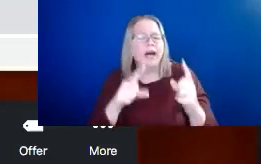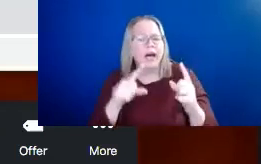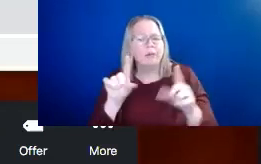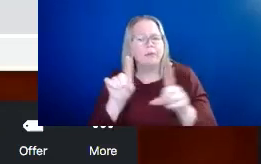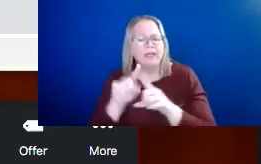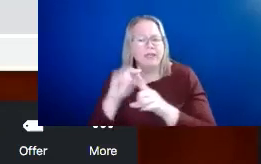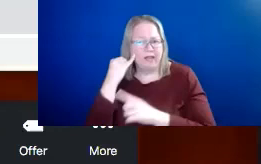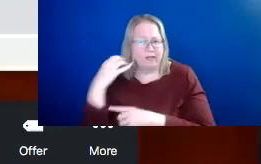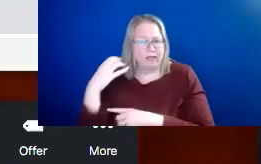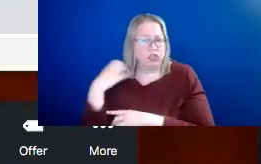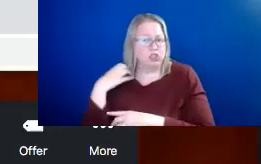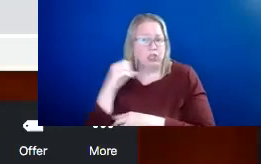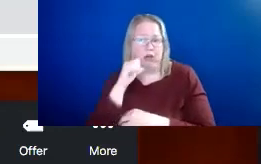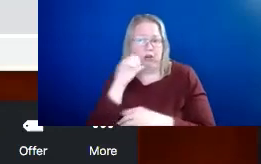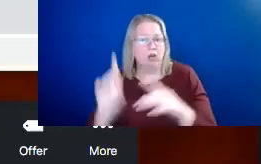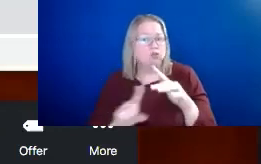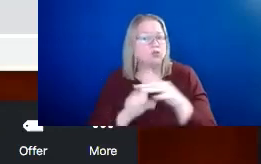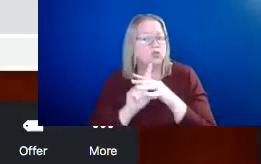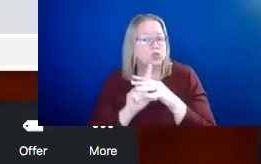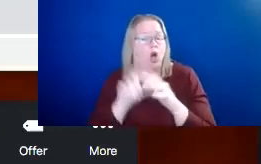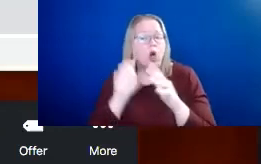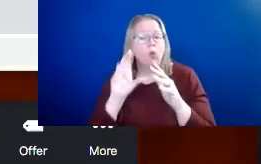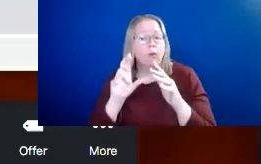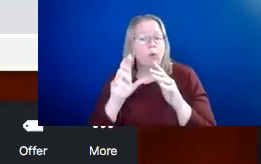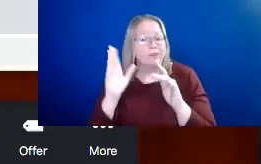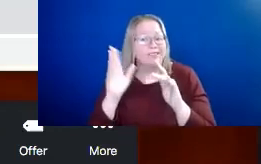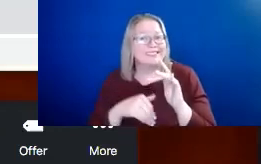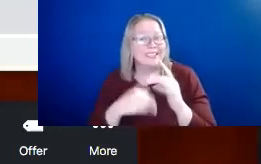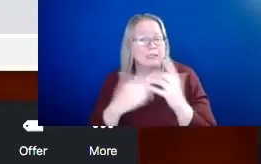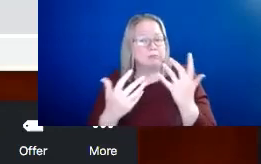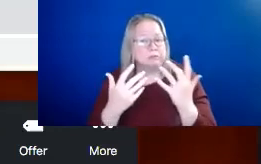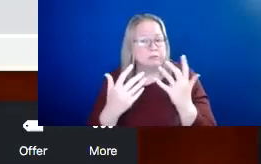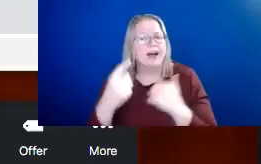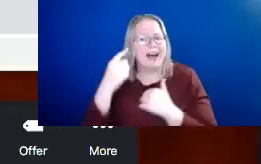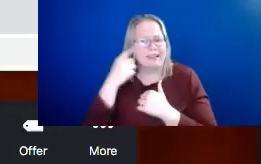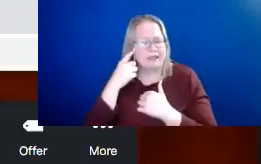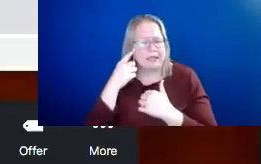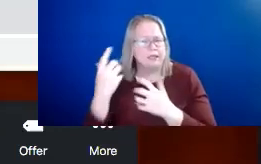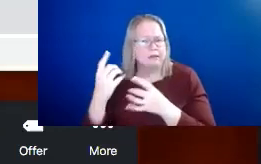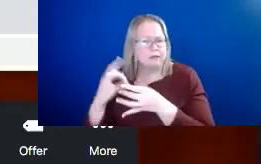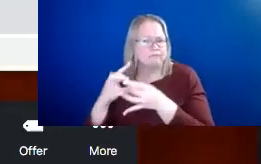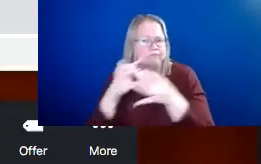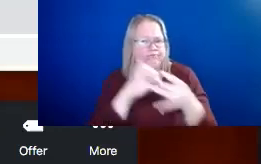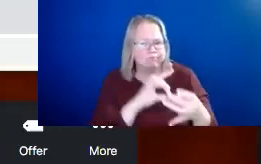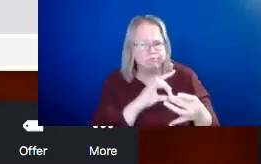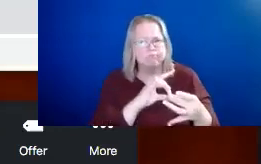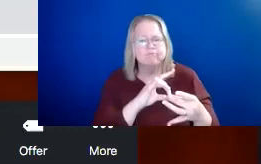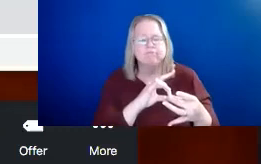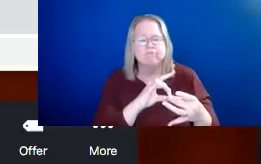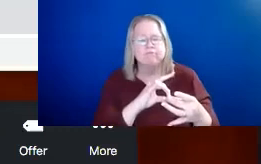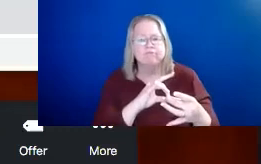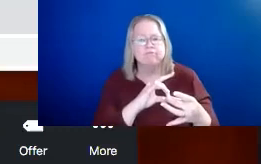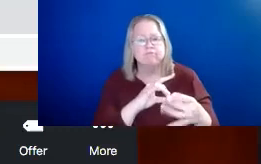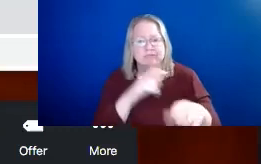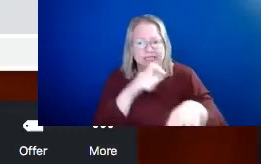12:47:34 does not show up 12:47:39 or skips the presentation? This goes along with the timing of the session